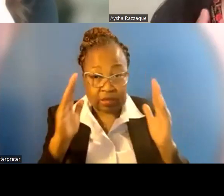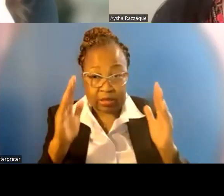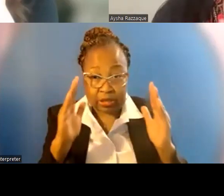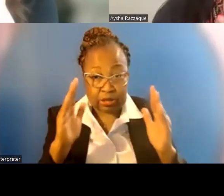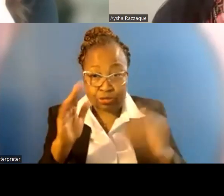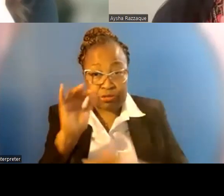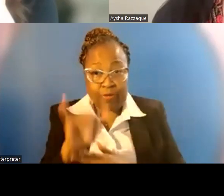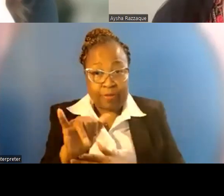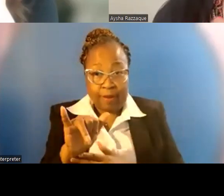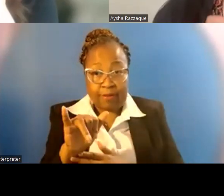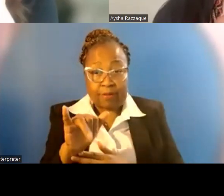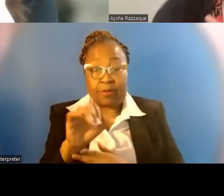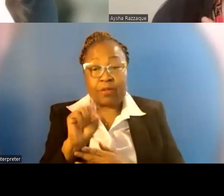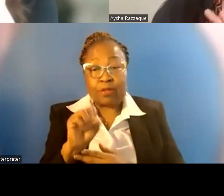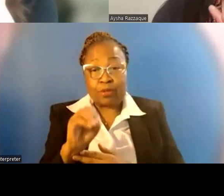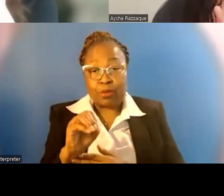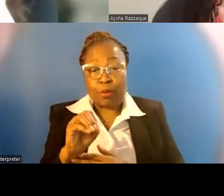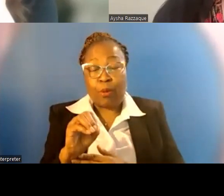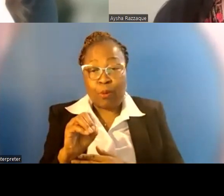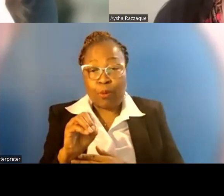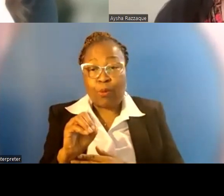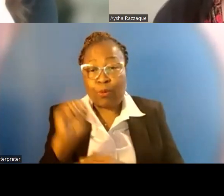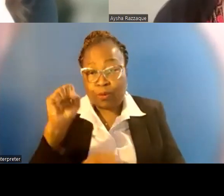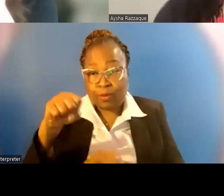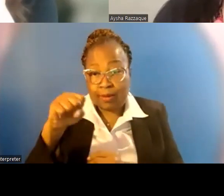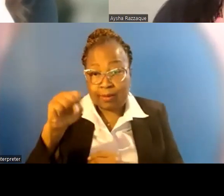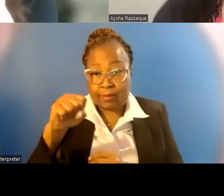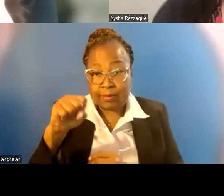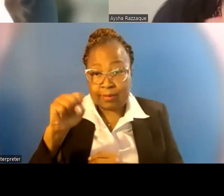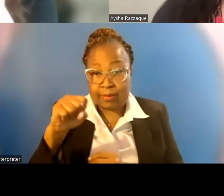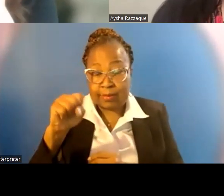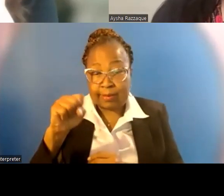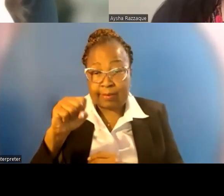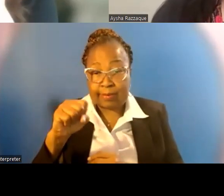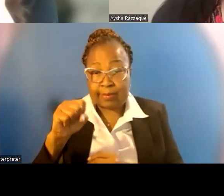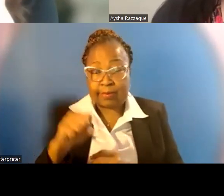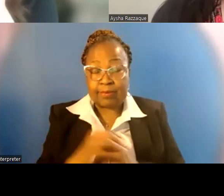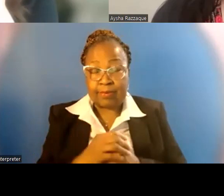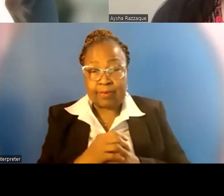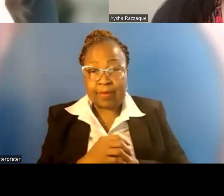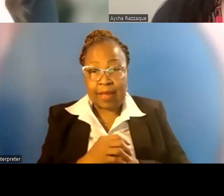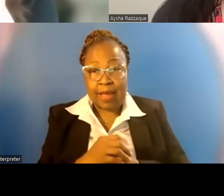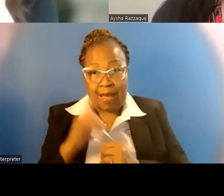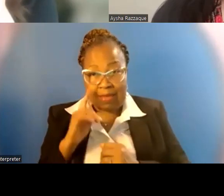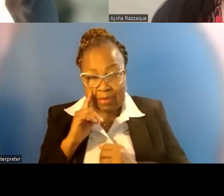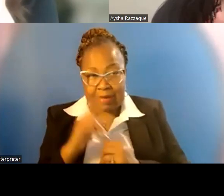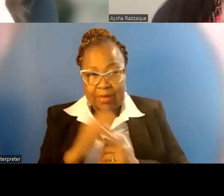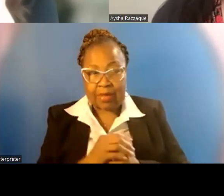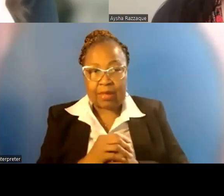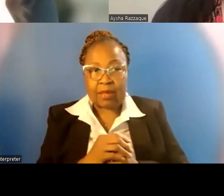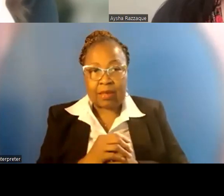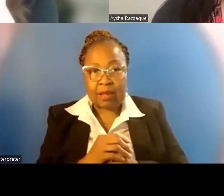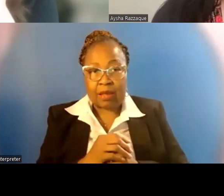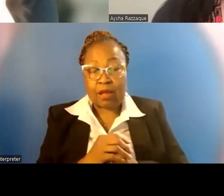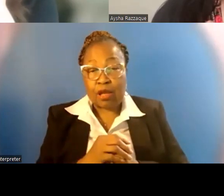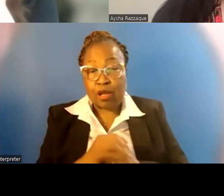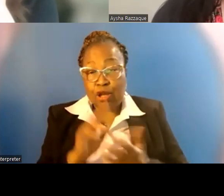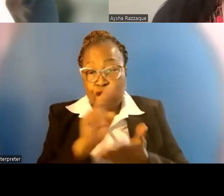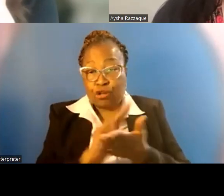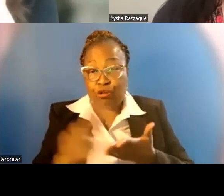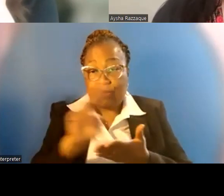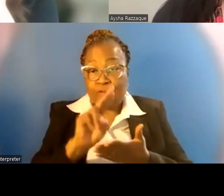And yeah, I think the U of M is kind of a unique case